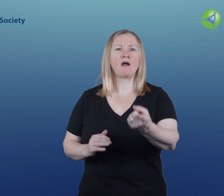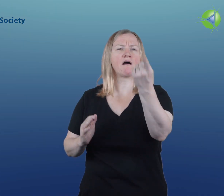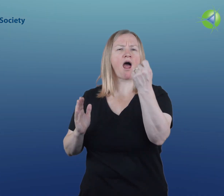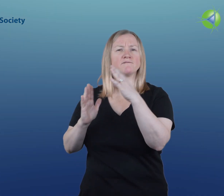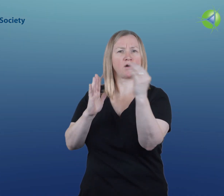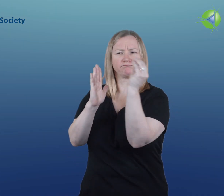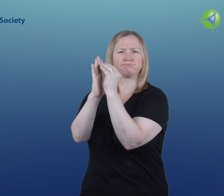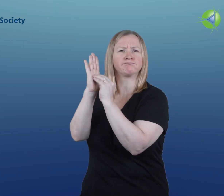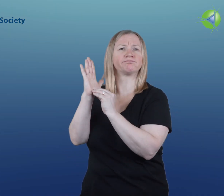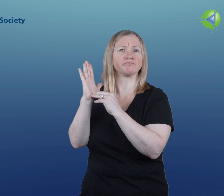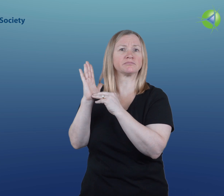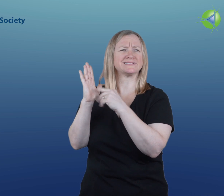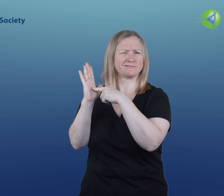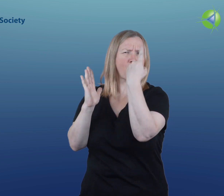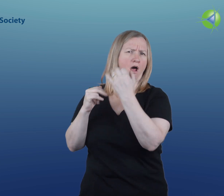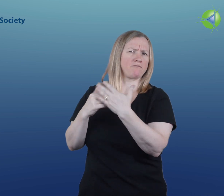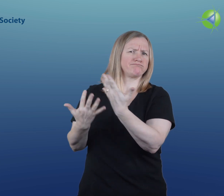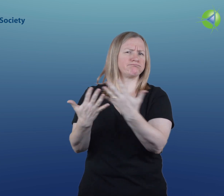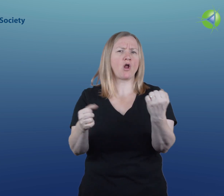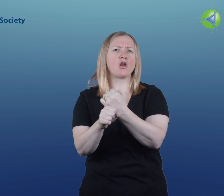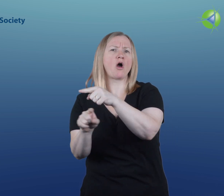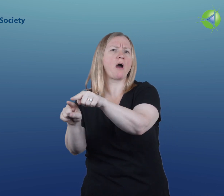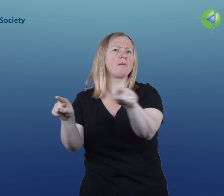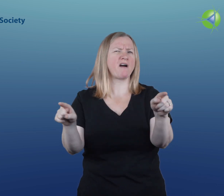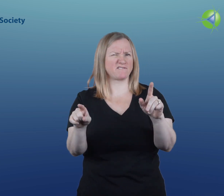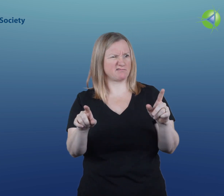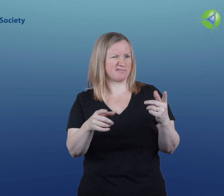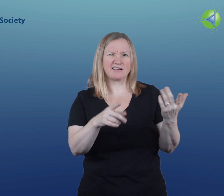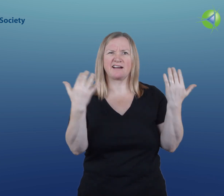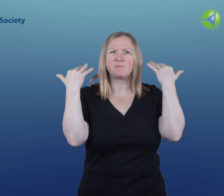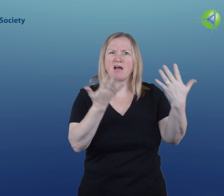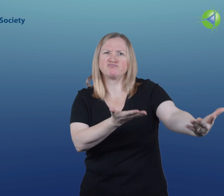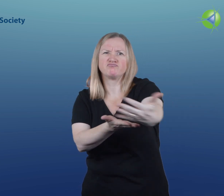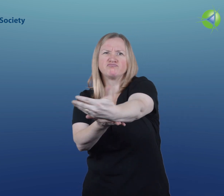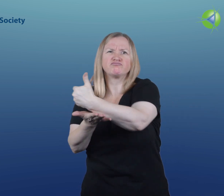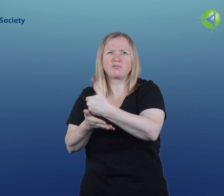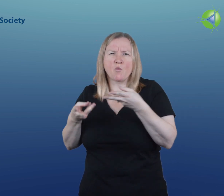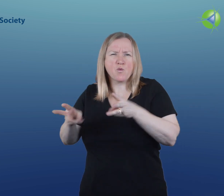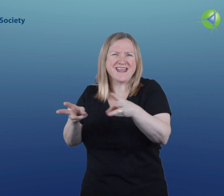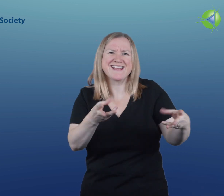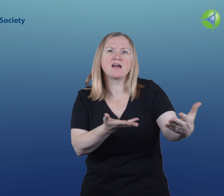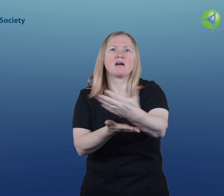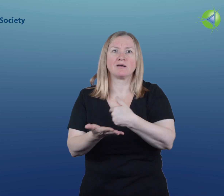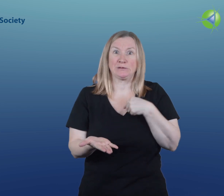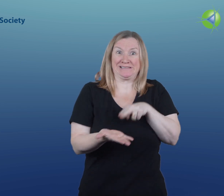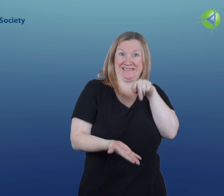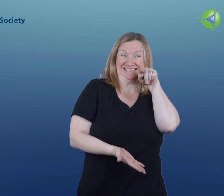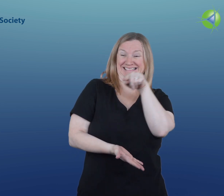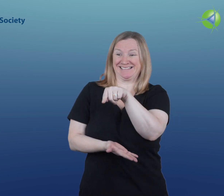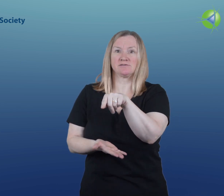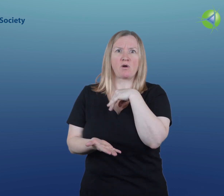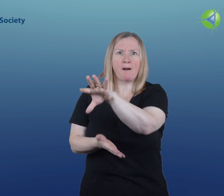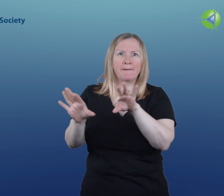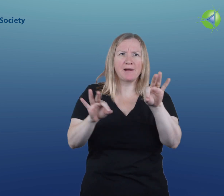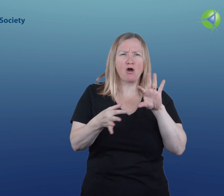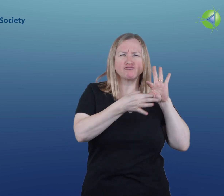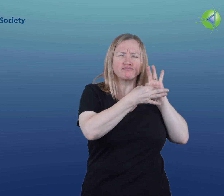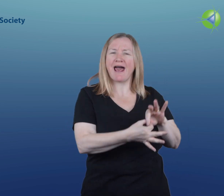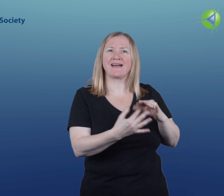The Call for Inputs is one of a number of data-gathering methods we are using to gather relevant information to be